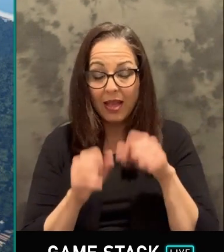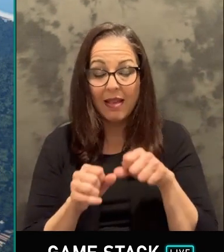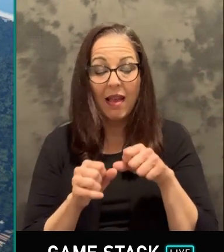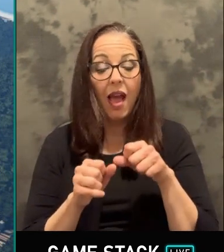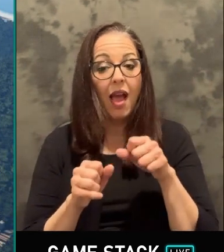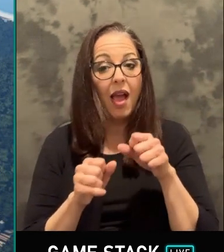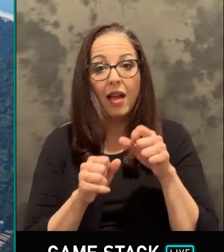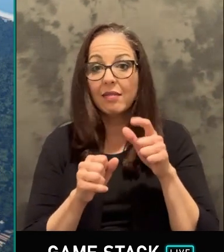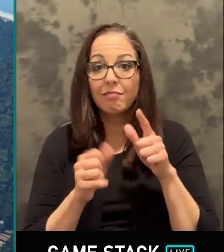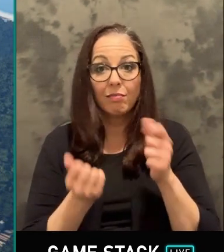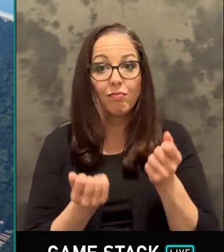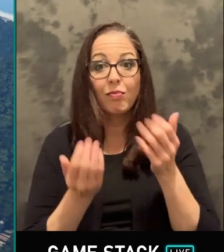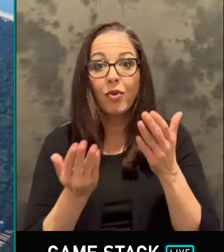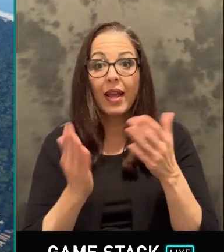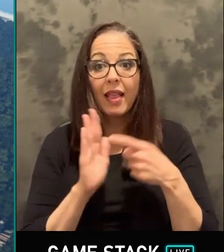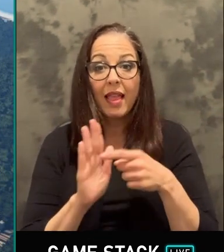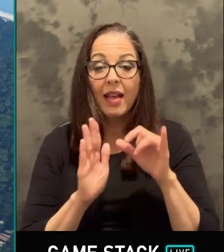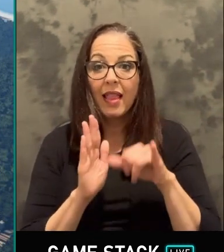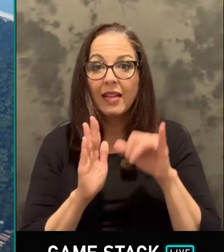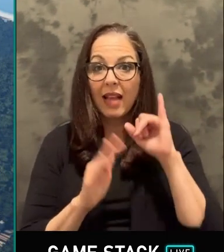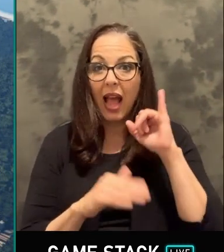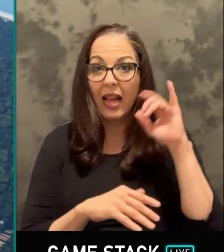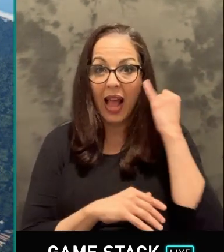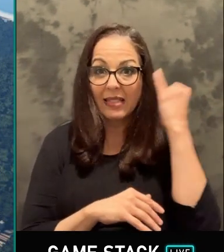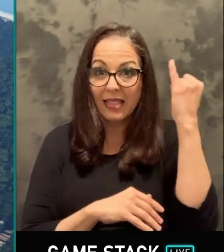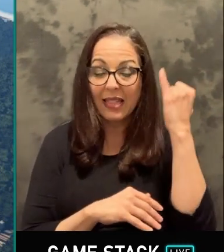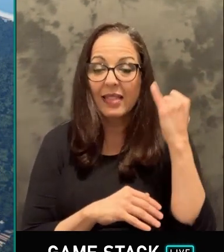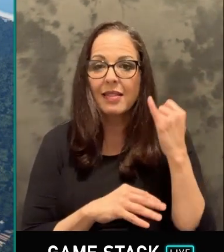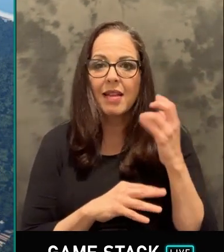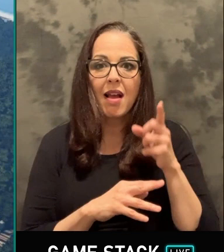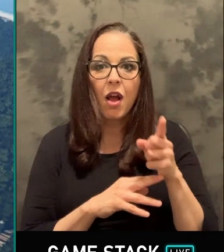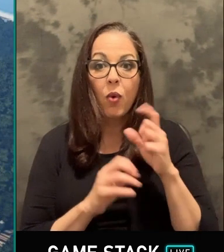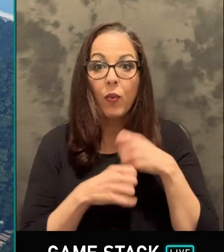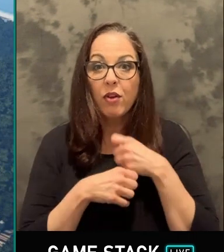So, we had to create the most realistic Earth digital